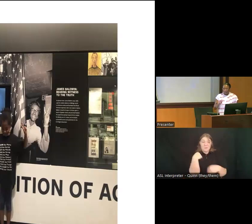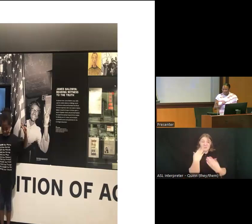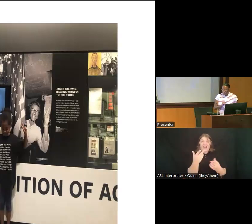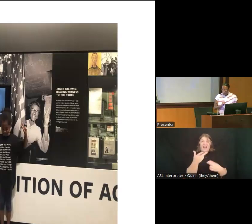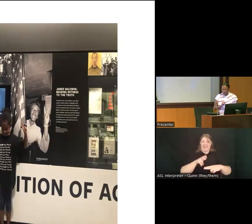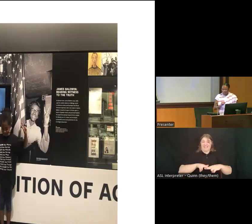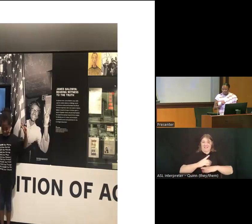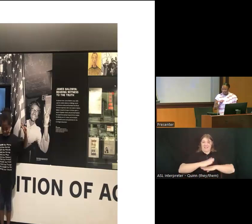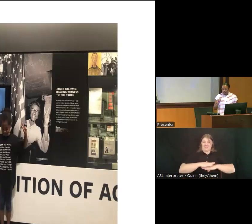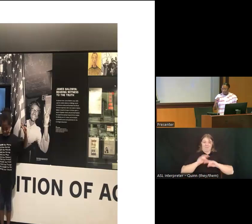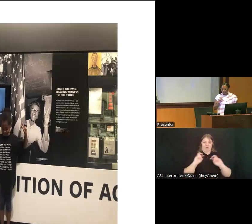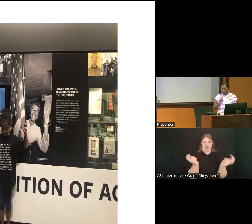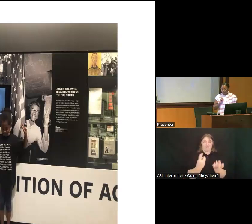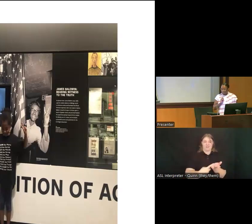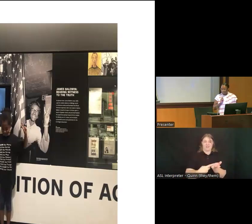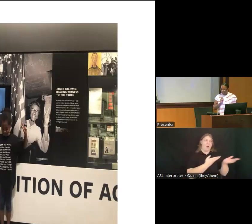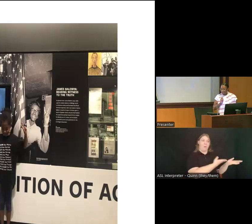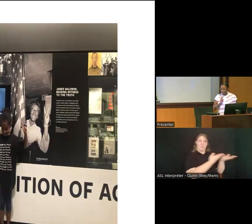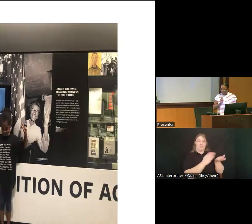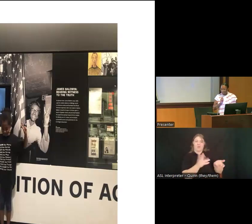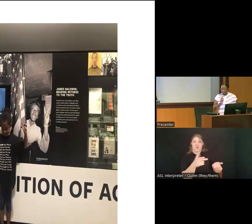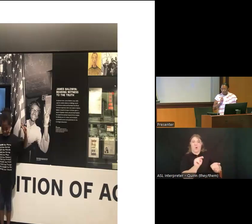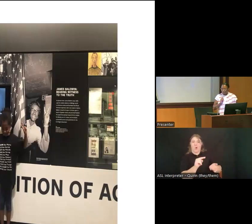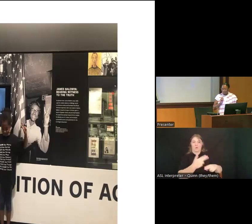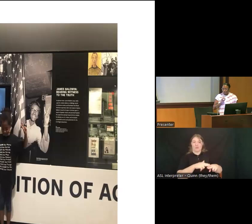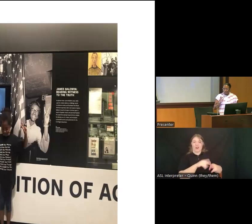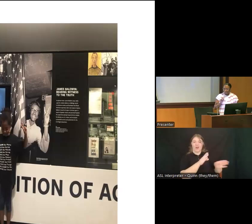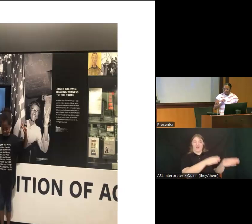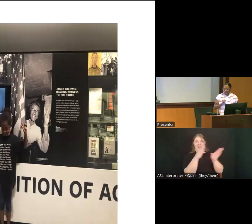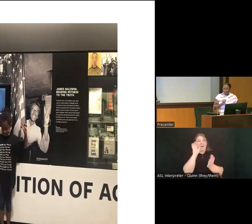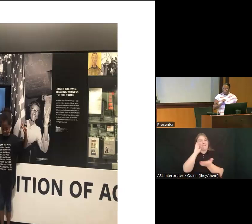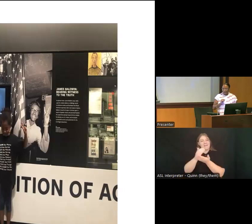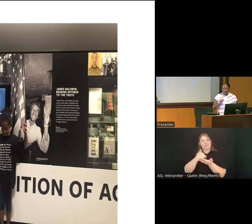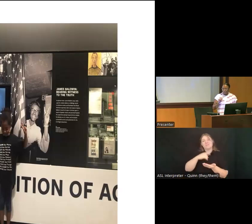that's my daughter next is probably about three or so years old she maybe was eight or nine we